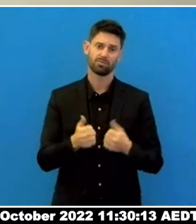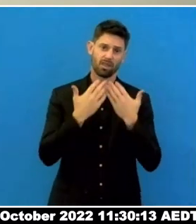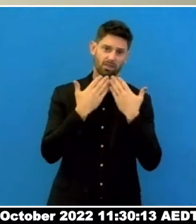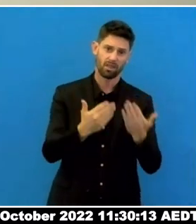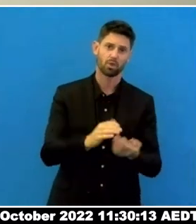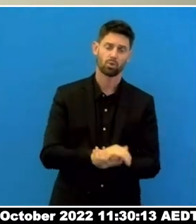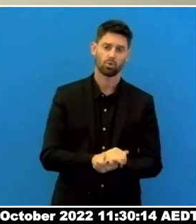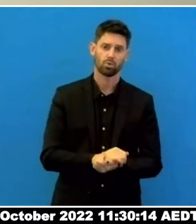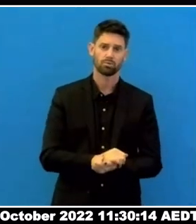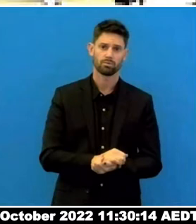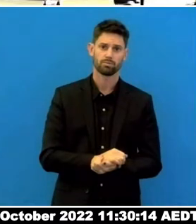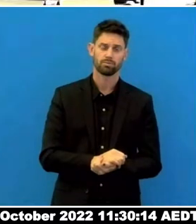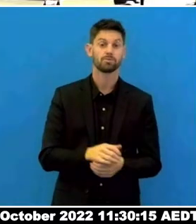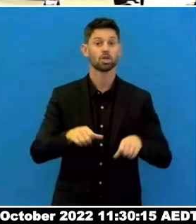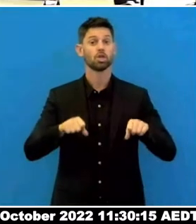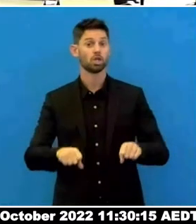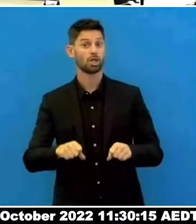Thank you very much, Mr Rahman.